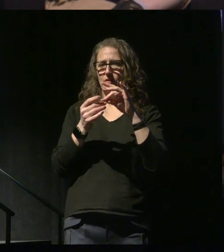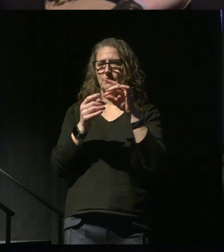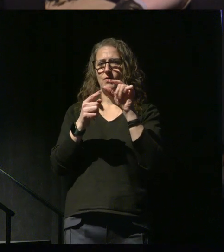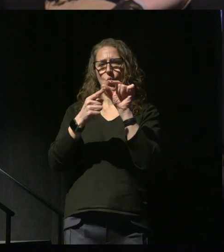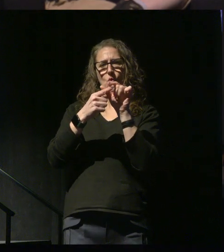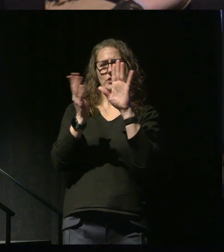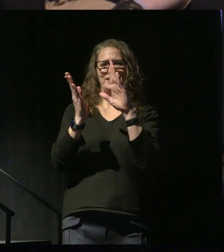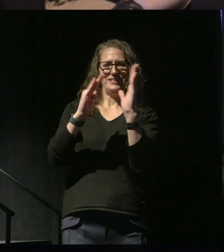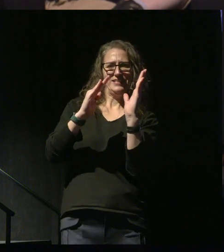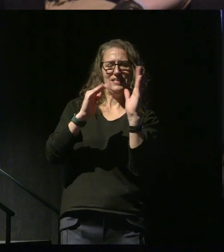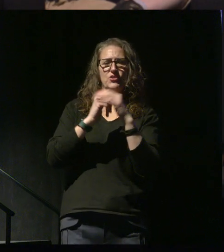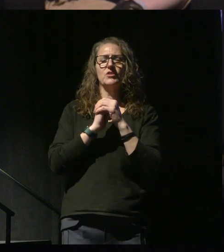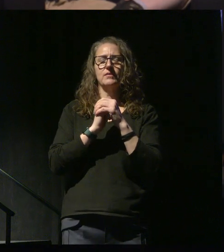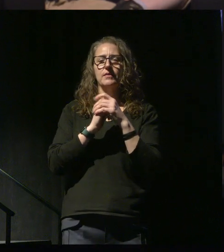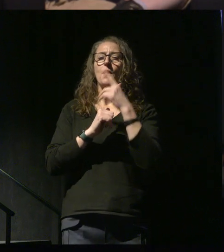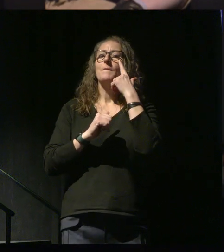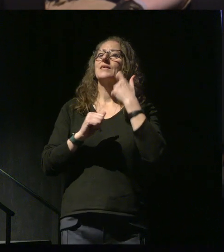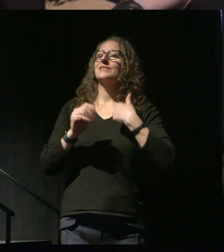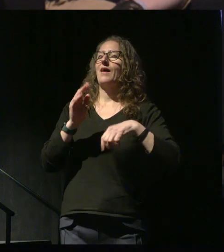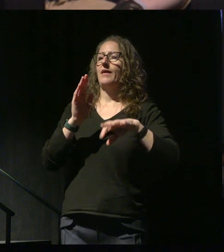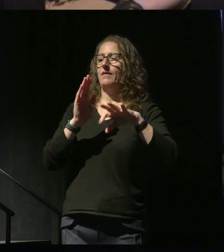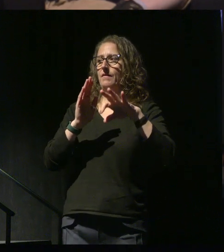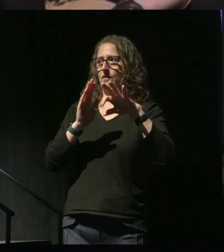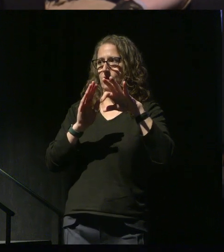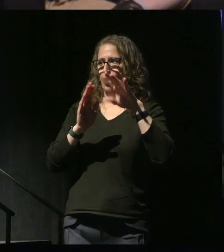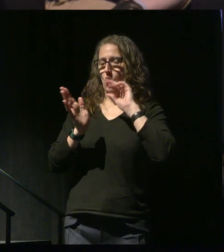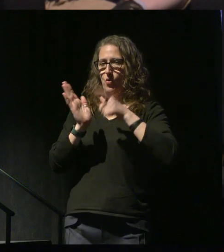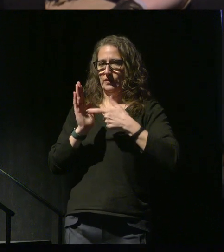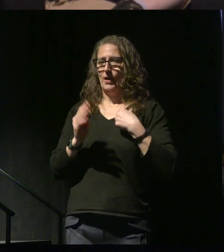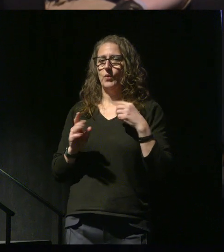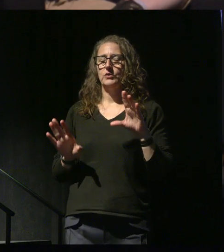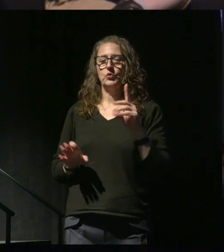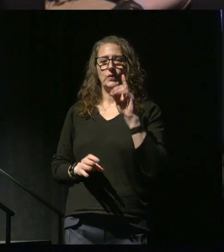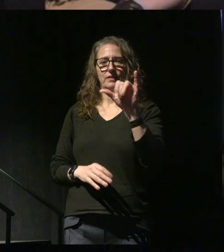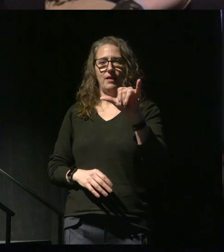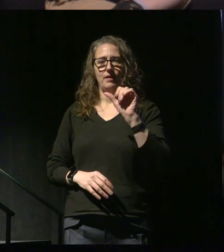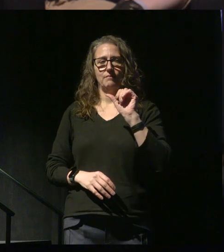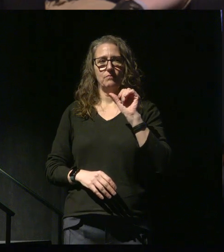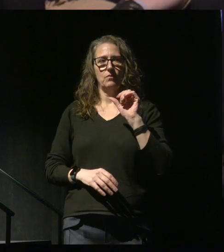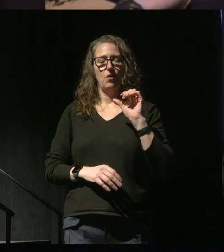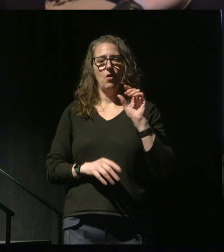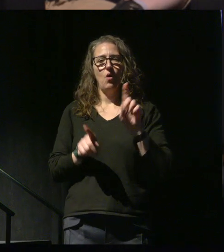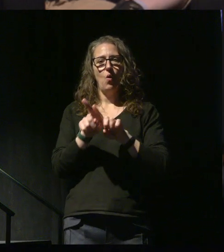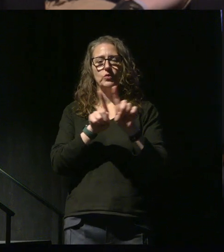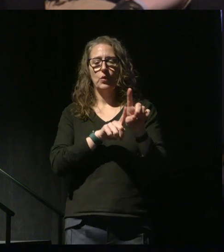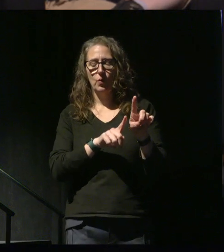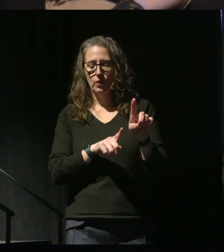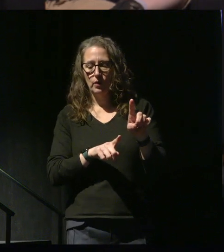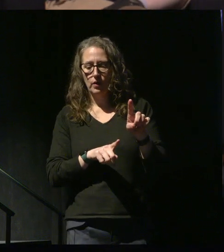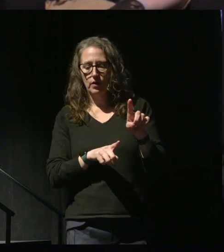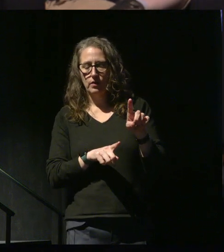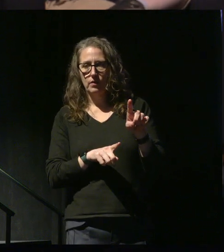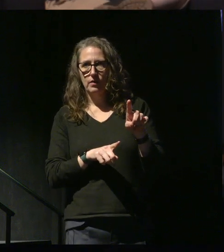And because I have found myself doing that as well when I have phrases in Meraki, which is my native language,